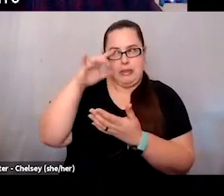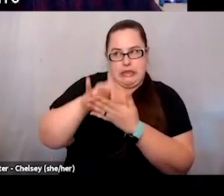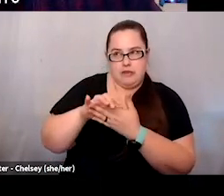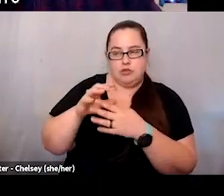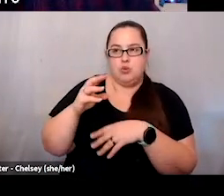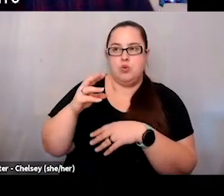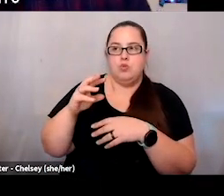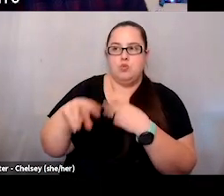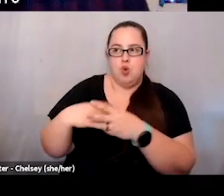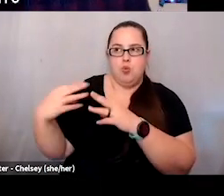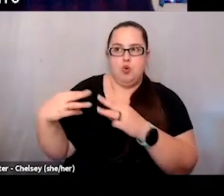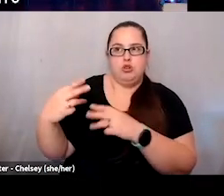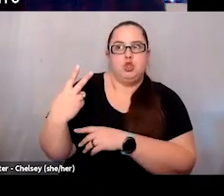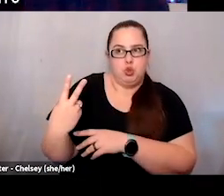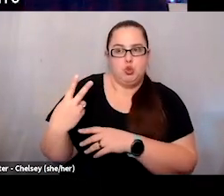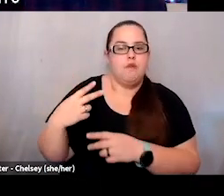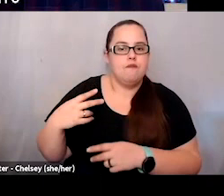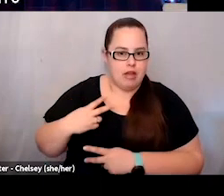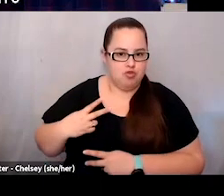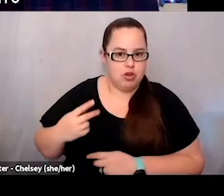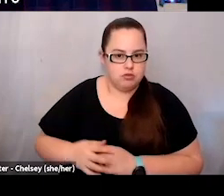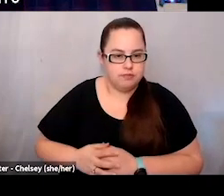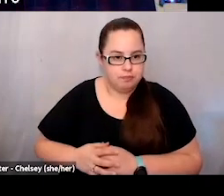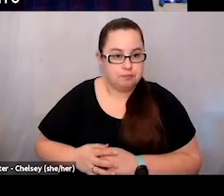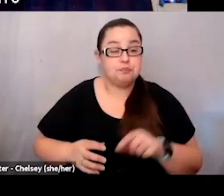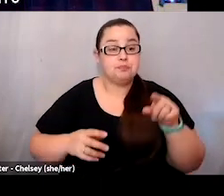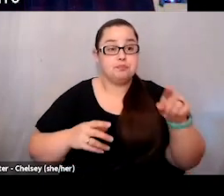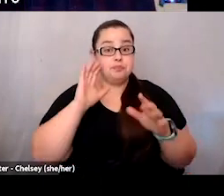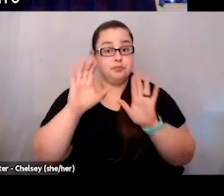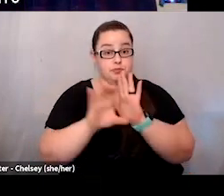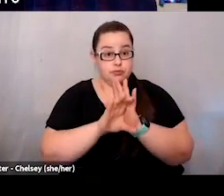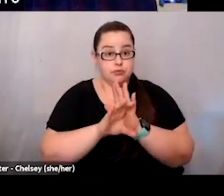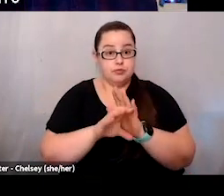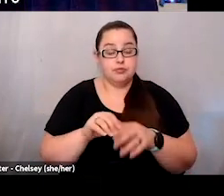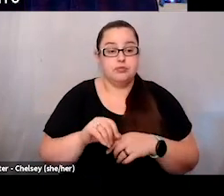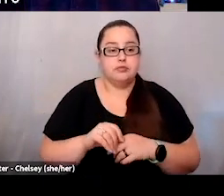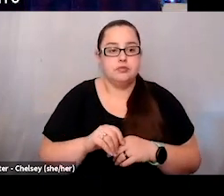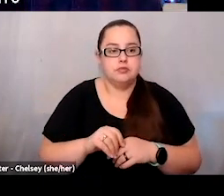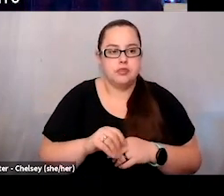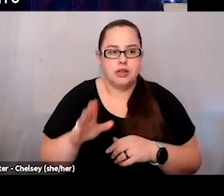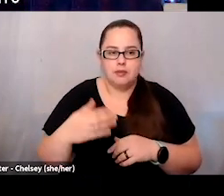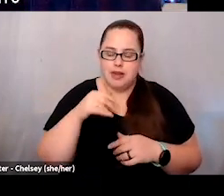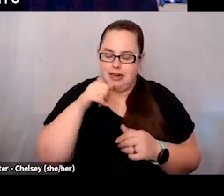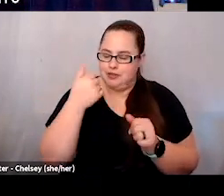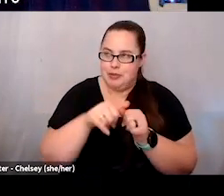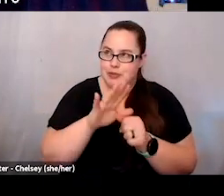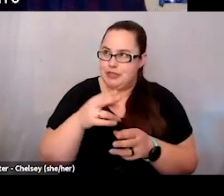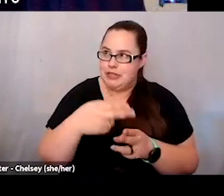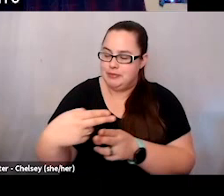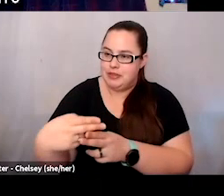And this picture is, I can't think of their names right now. But they're lacrosse